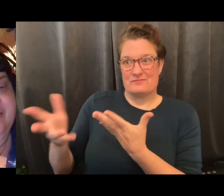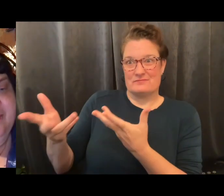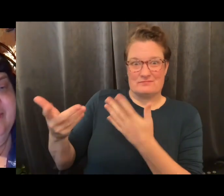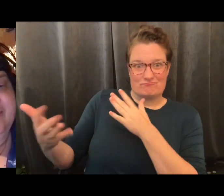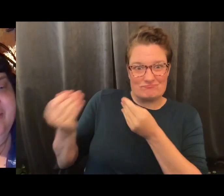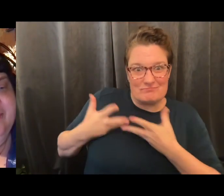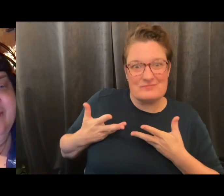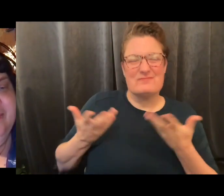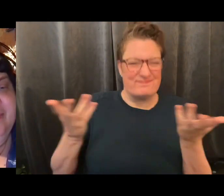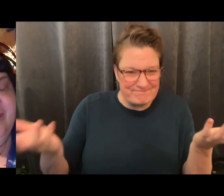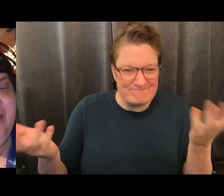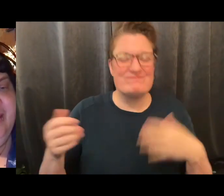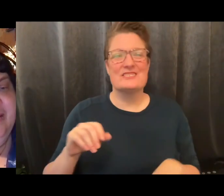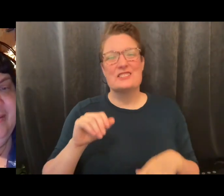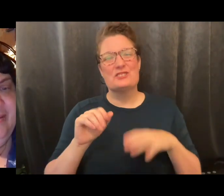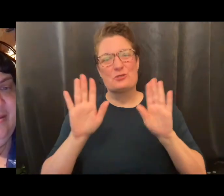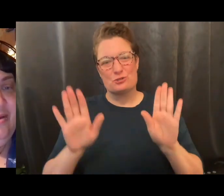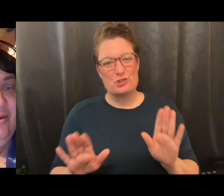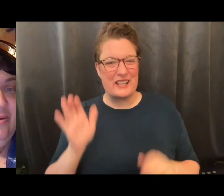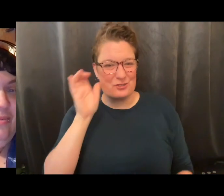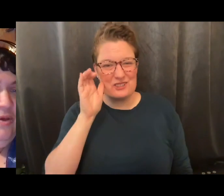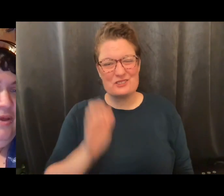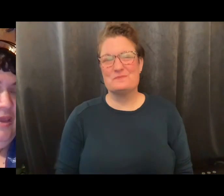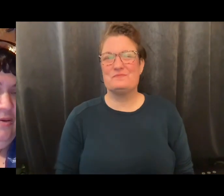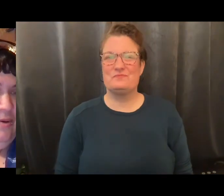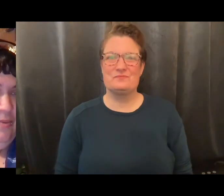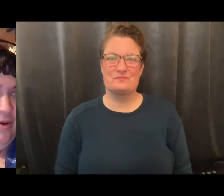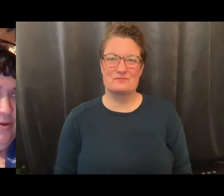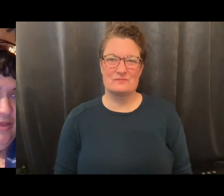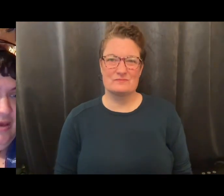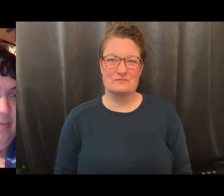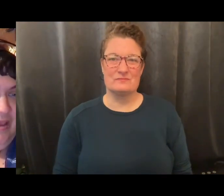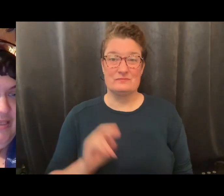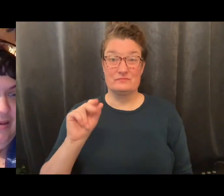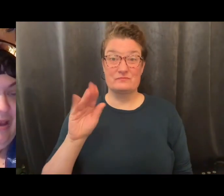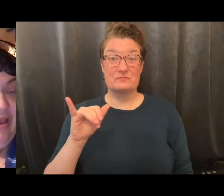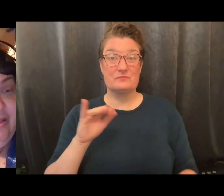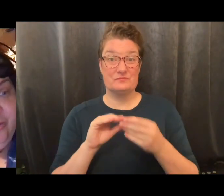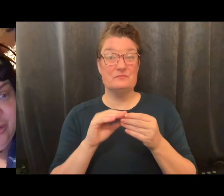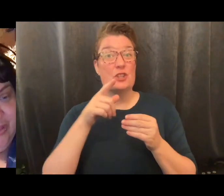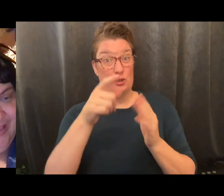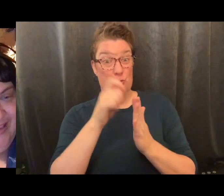Nomy: Yeah, well, you wrote the piece about Elul, which is the final